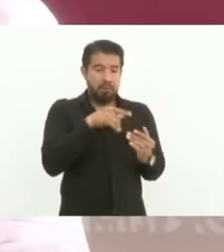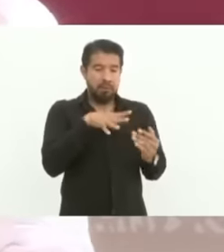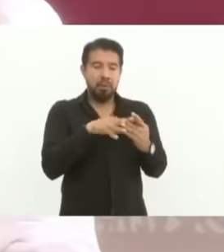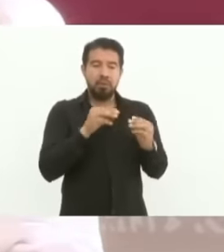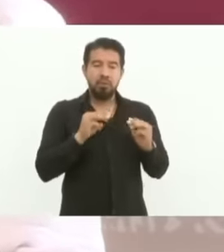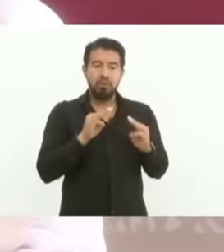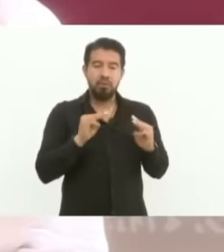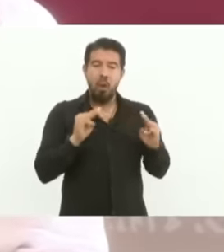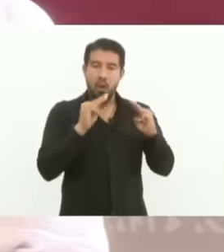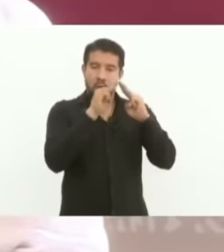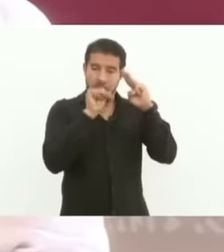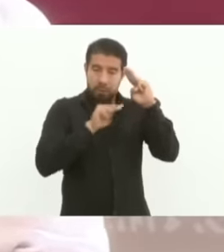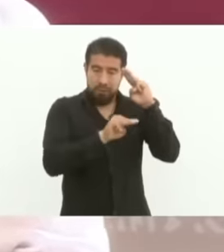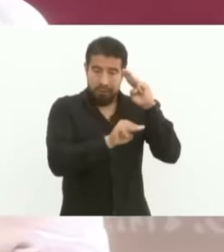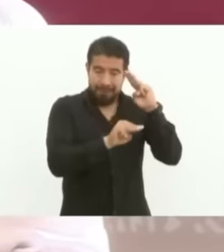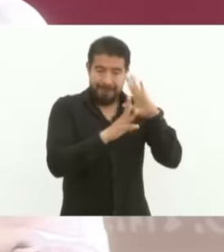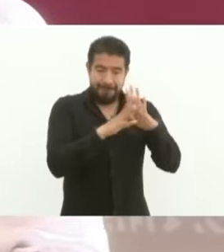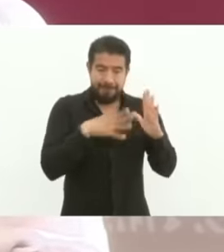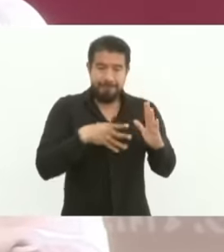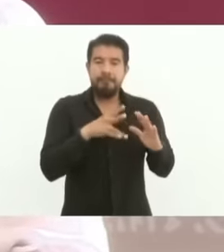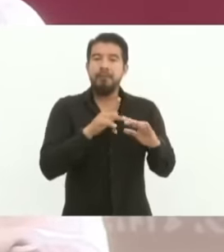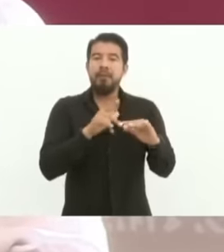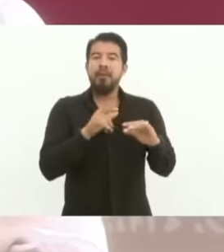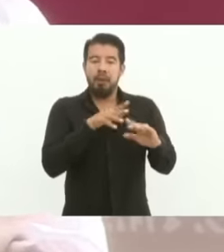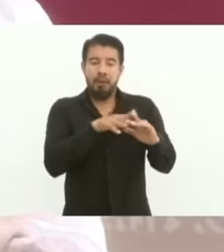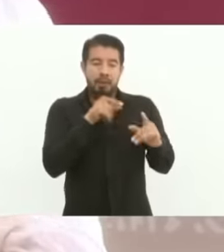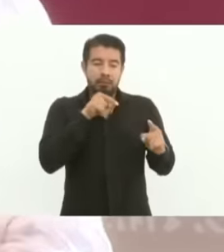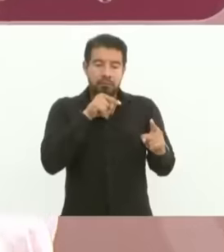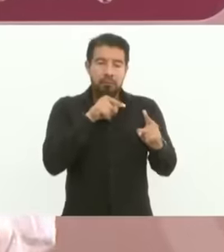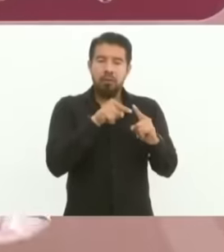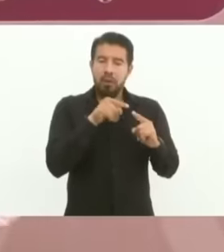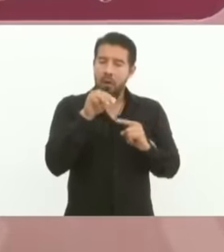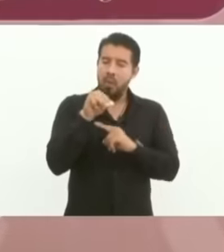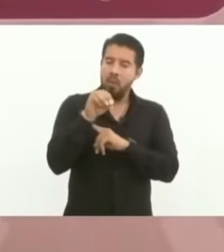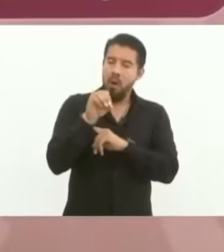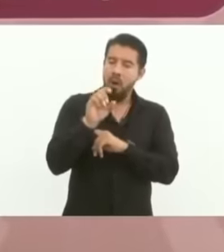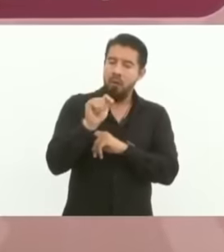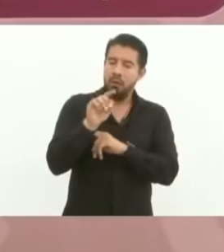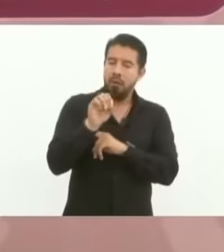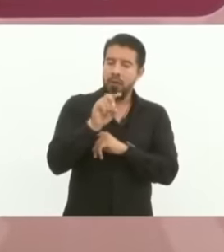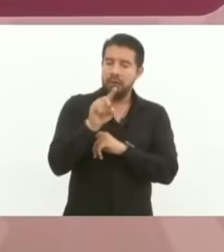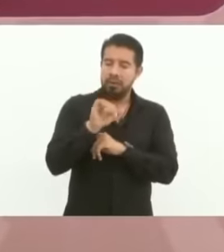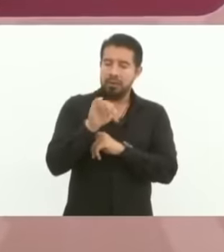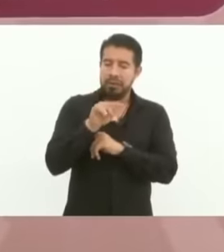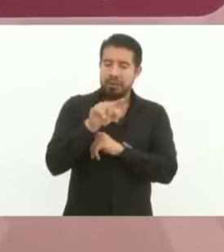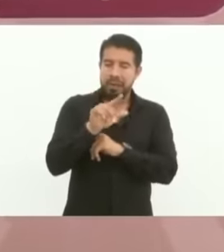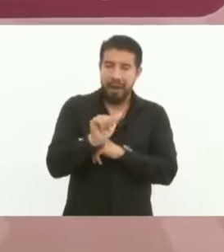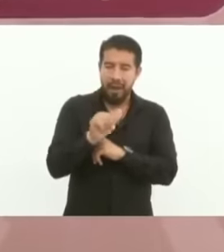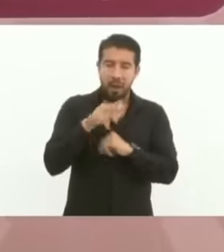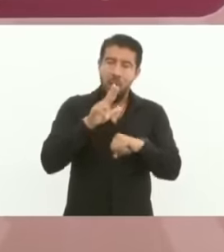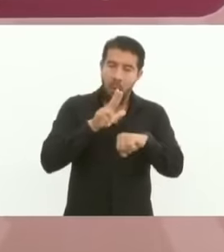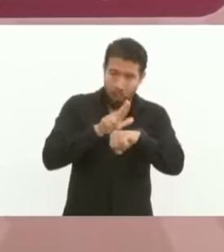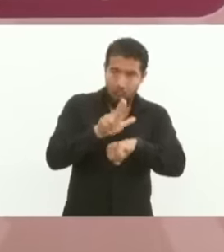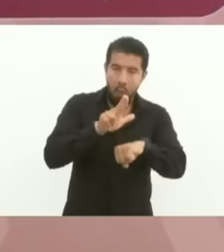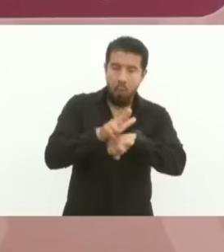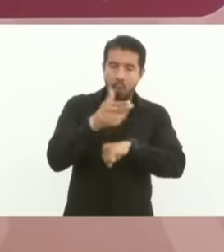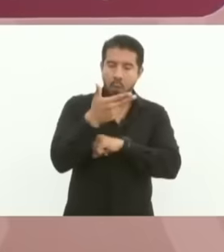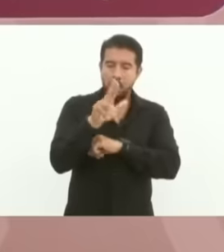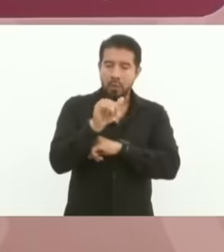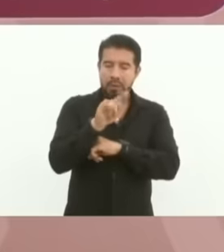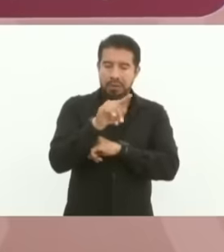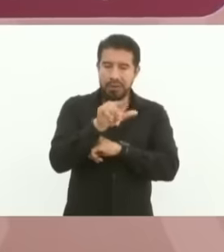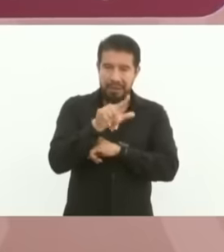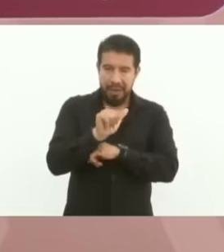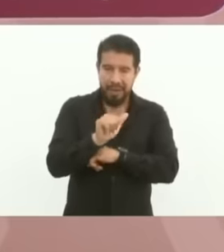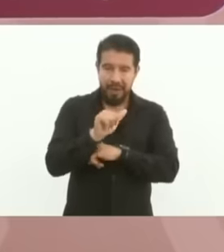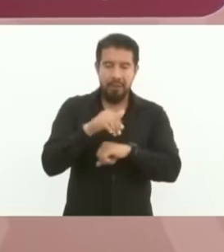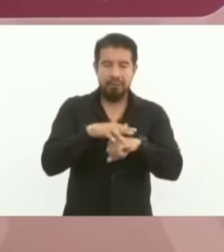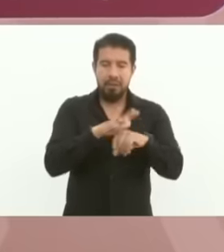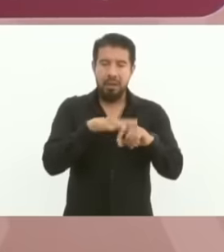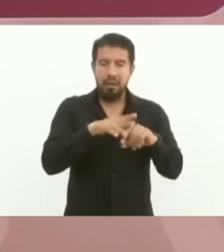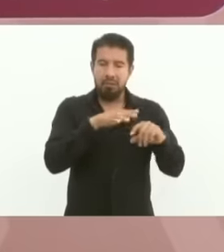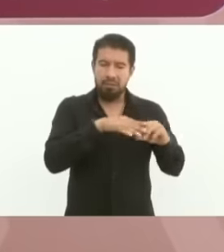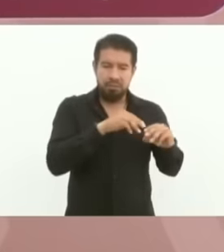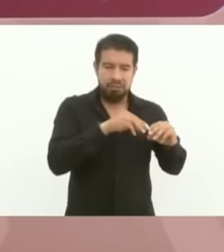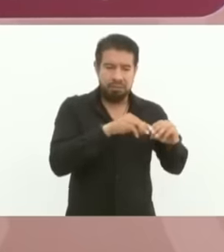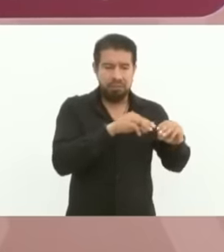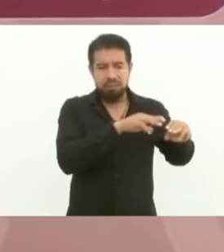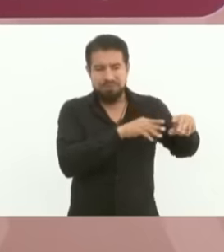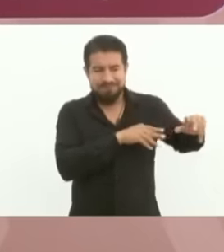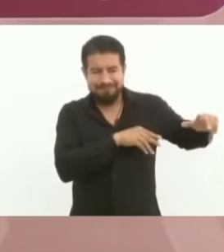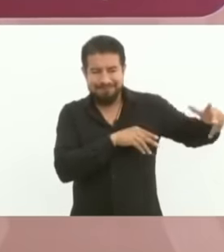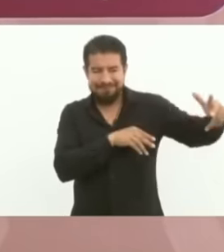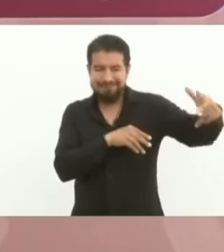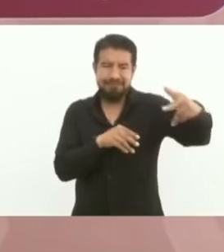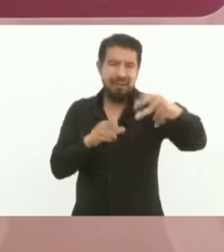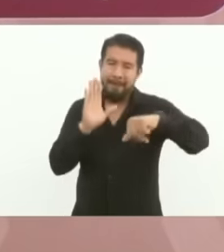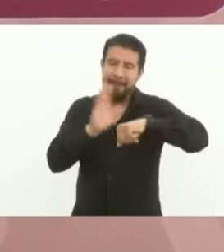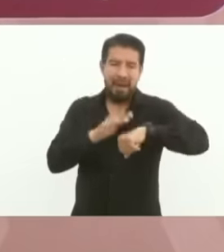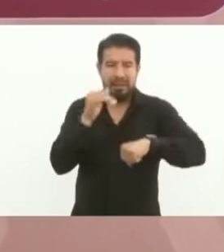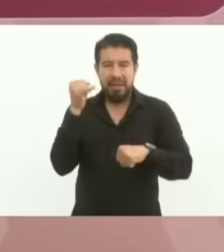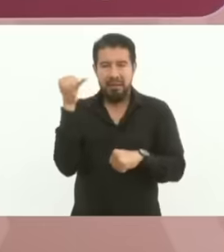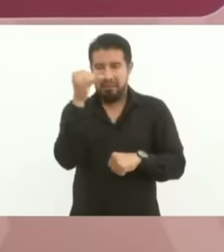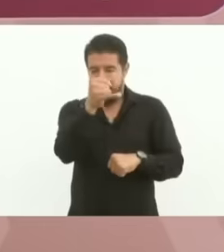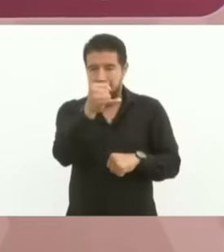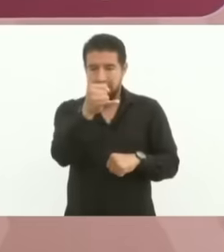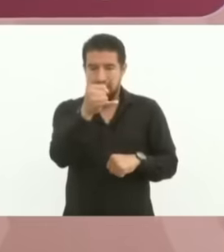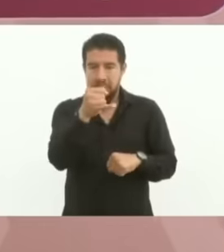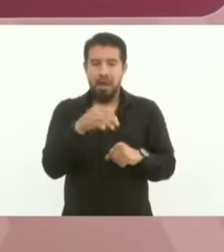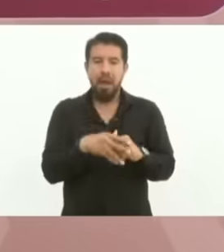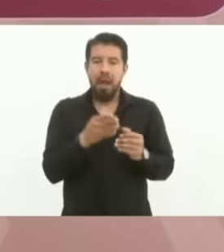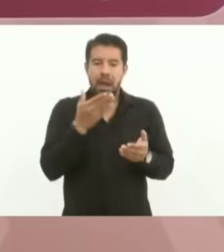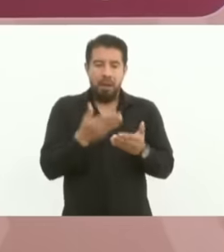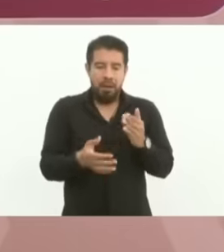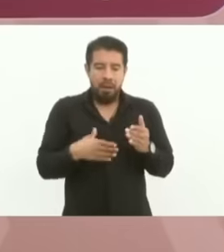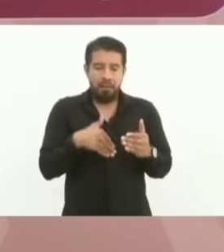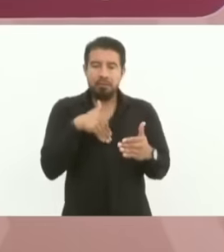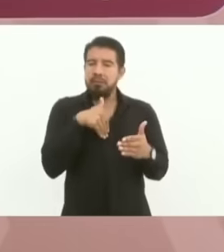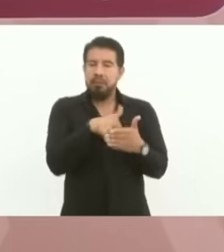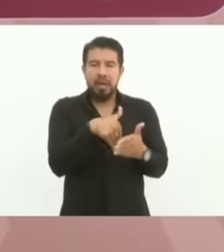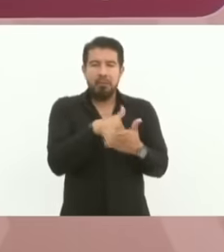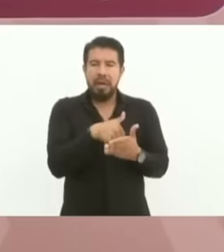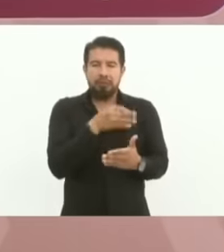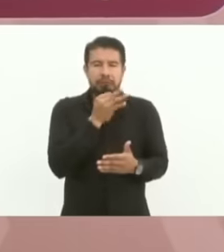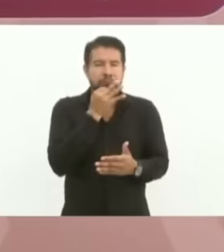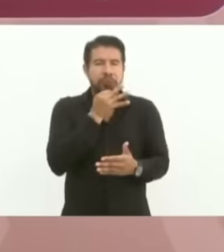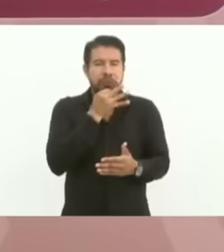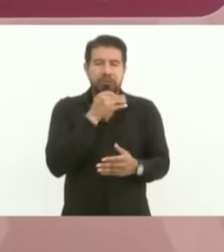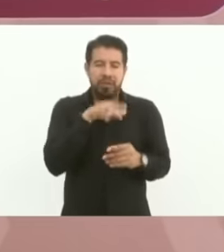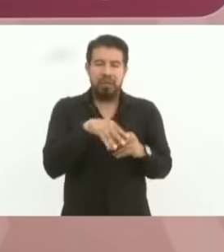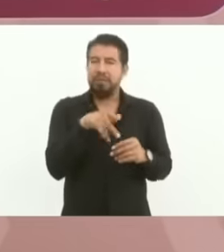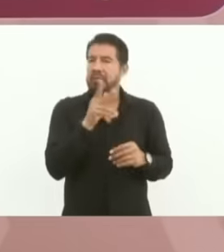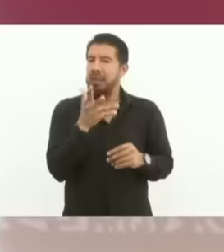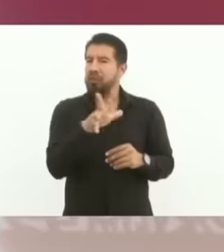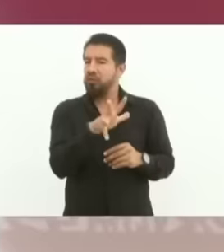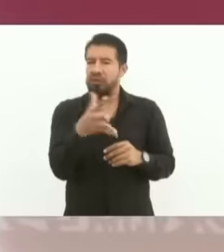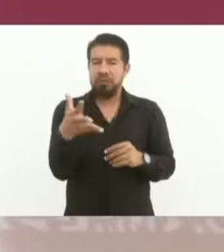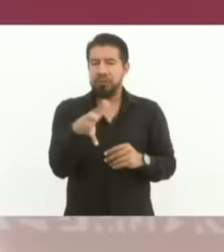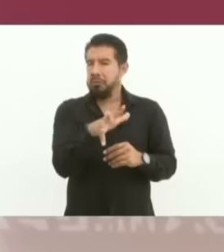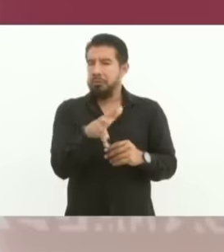along the Hsla along the coast it is even further away and this road of approximately